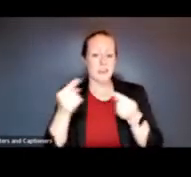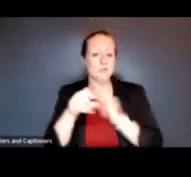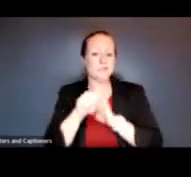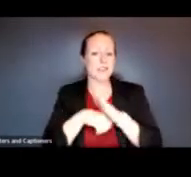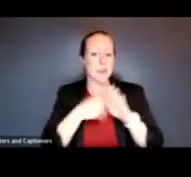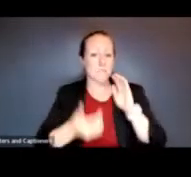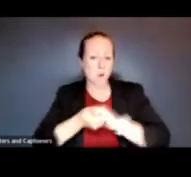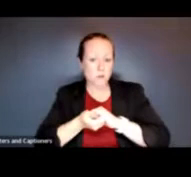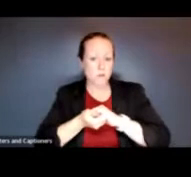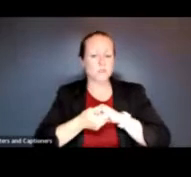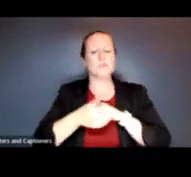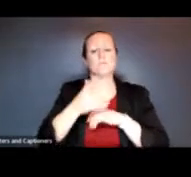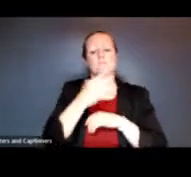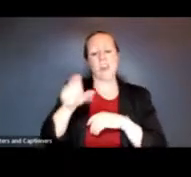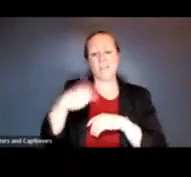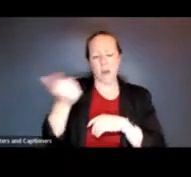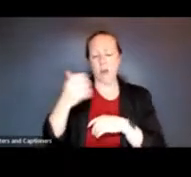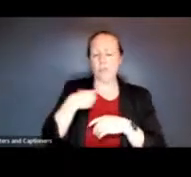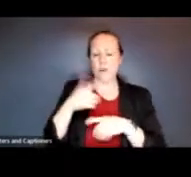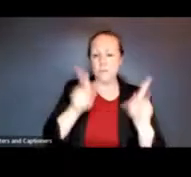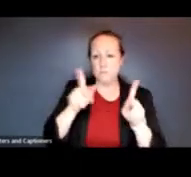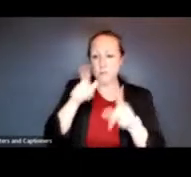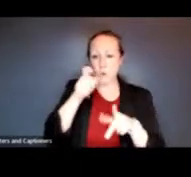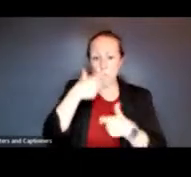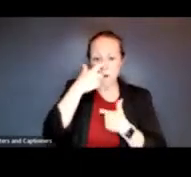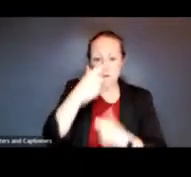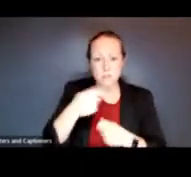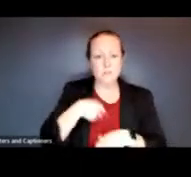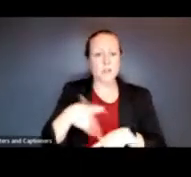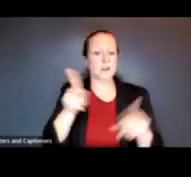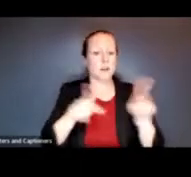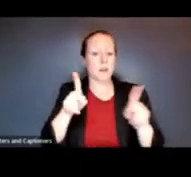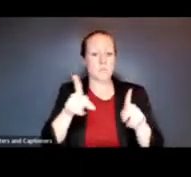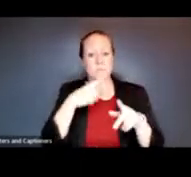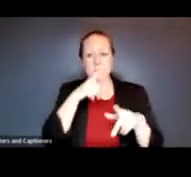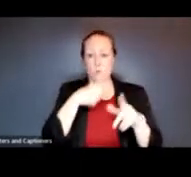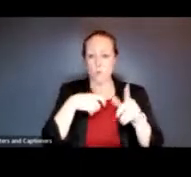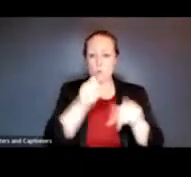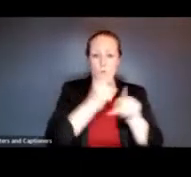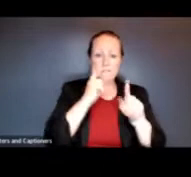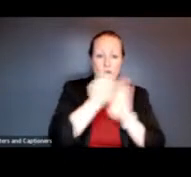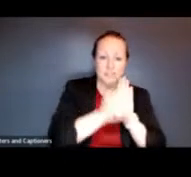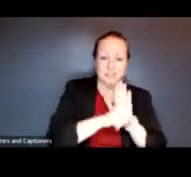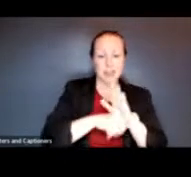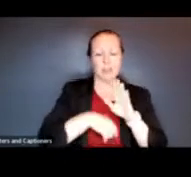states, policymakers, providers, people with lived experience with TBI and their family members. TBI TARC is